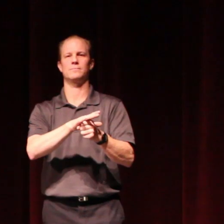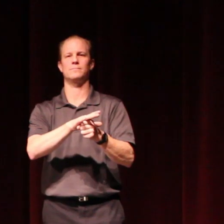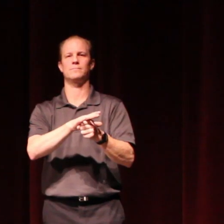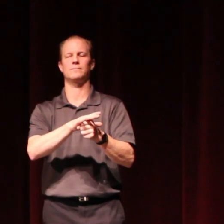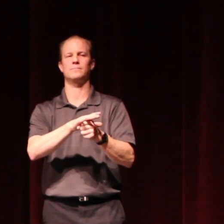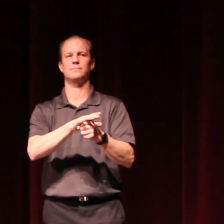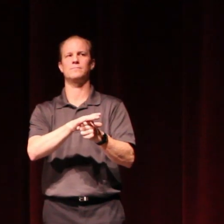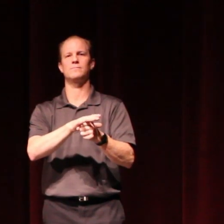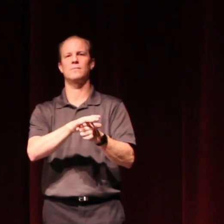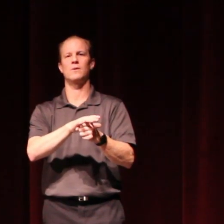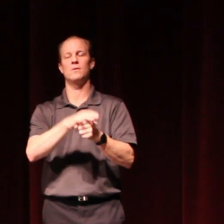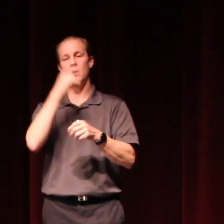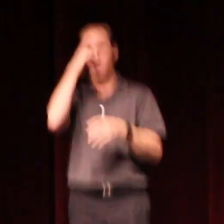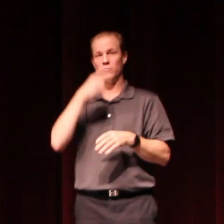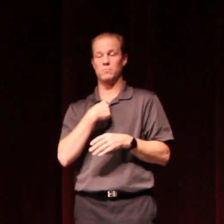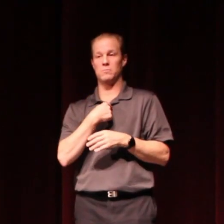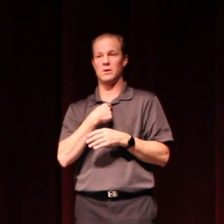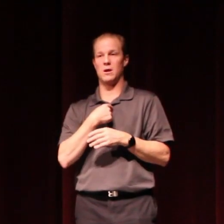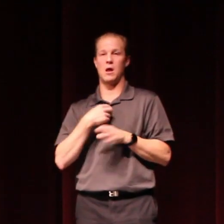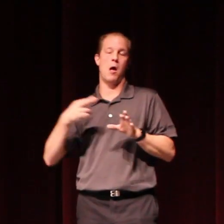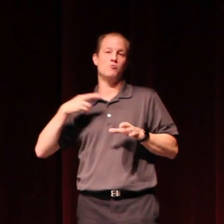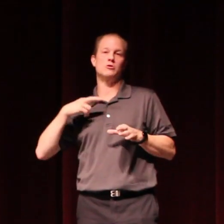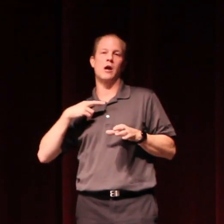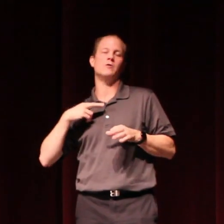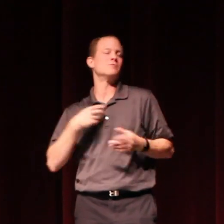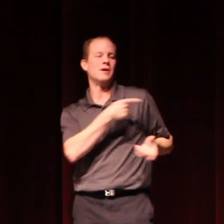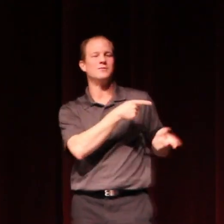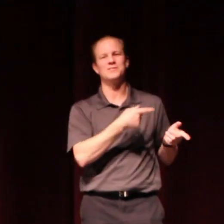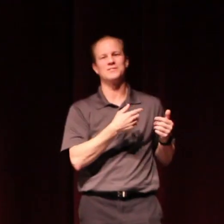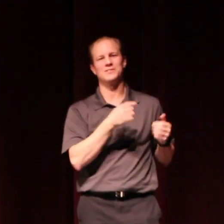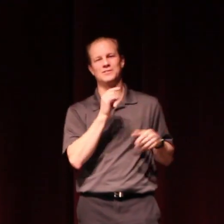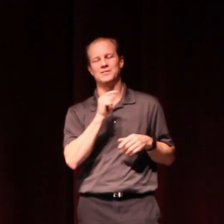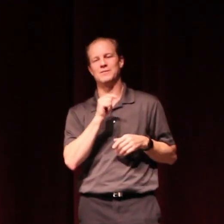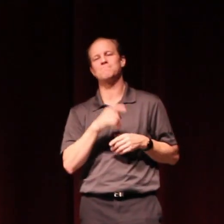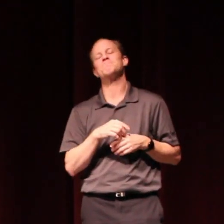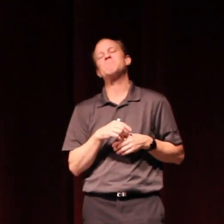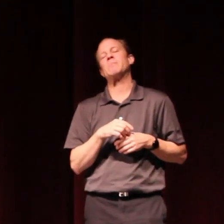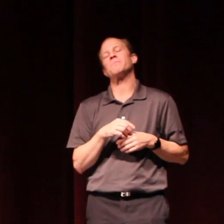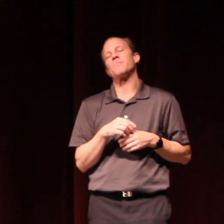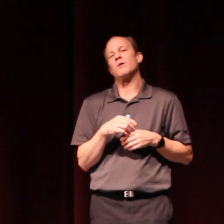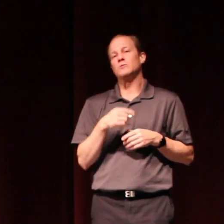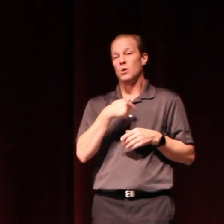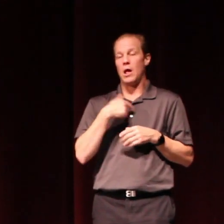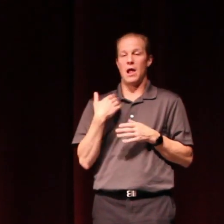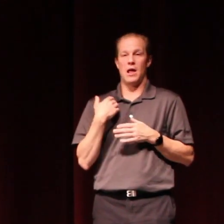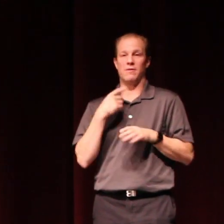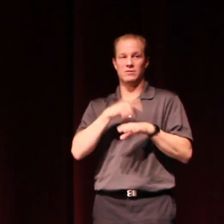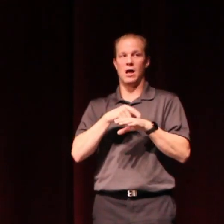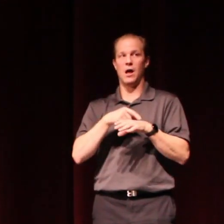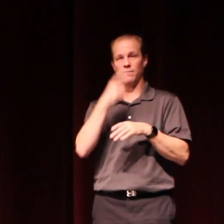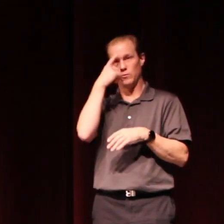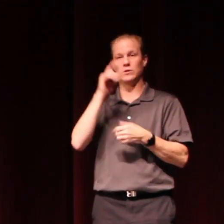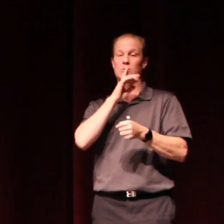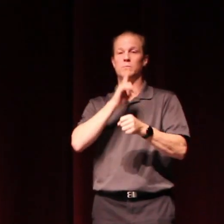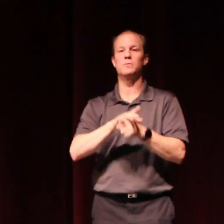I'm retired, as she said, so I have time to make this commitment I've given this a lot of